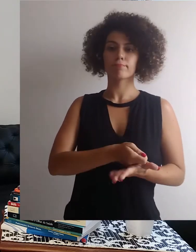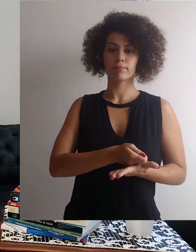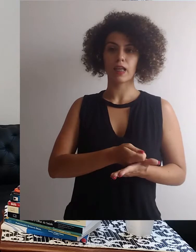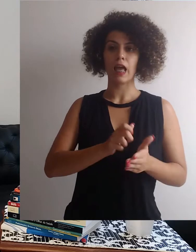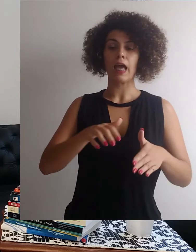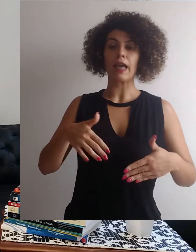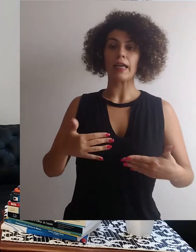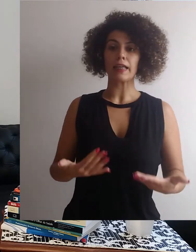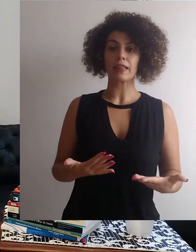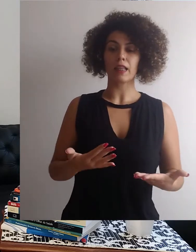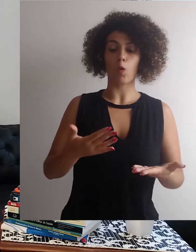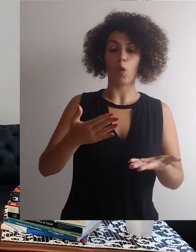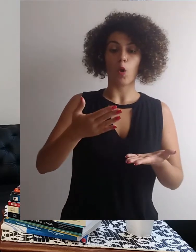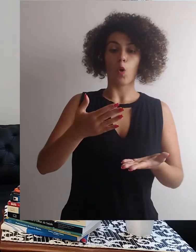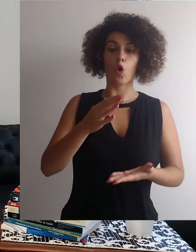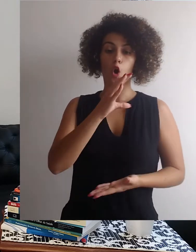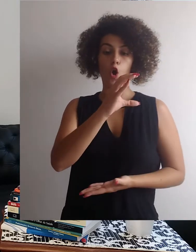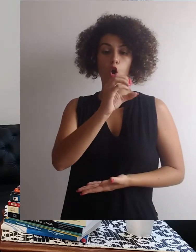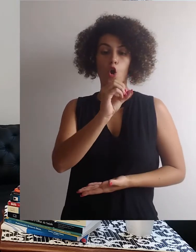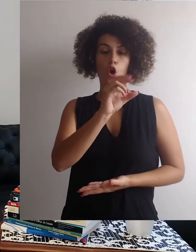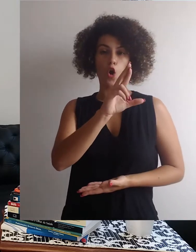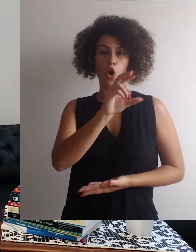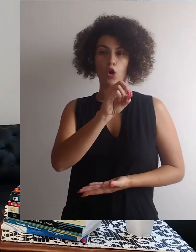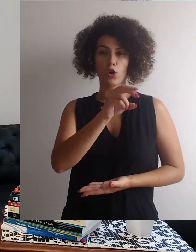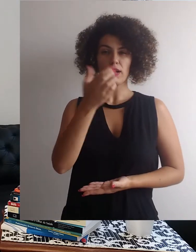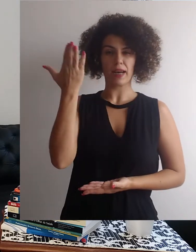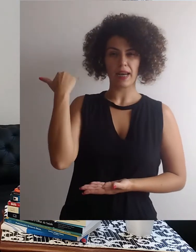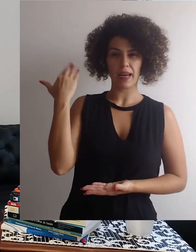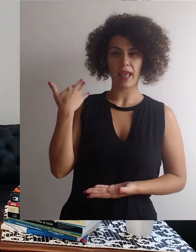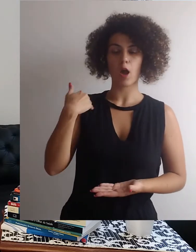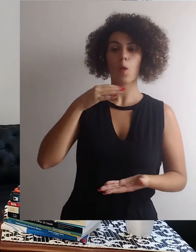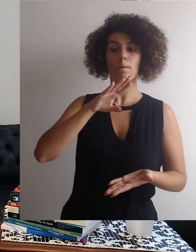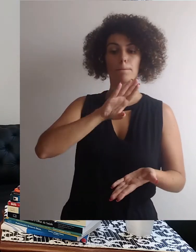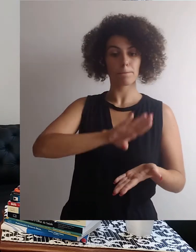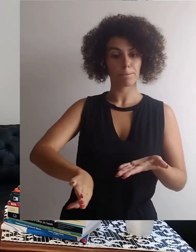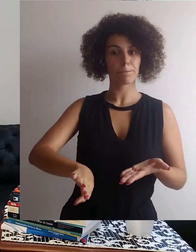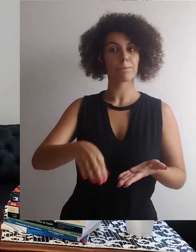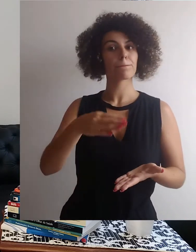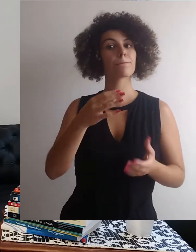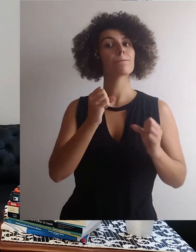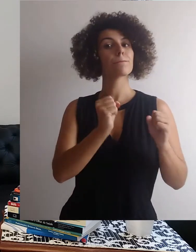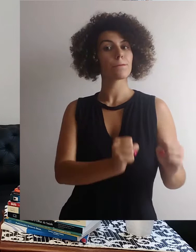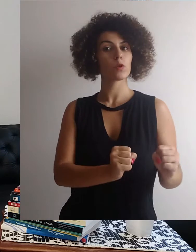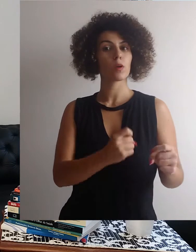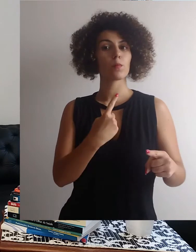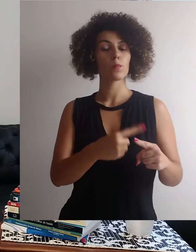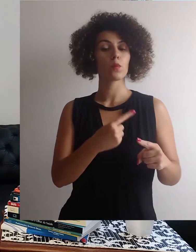government, Vargas appointed state interventors removing power from the colonels and oligarchies,